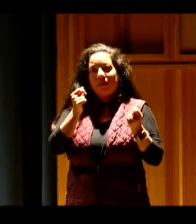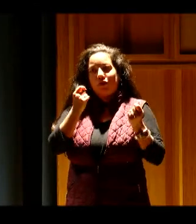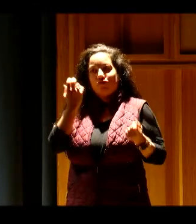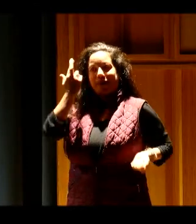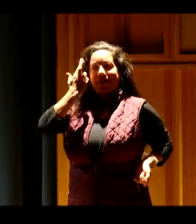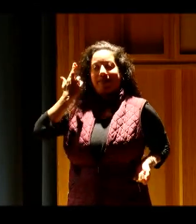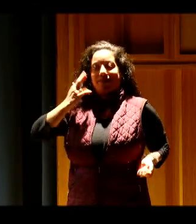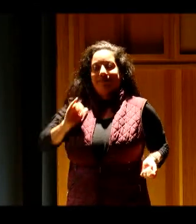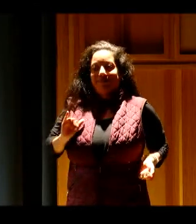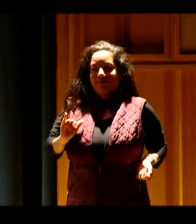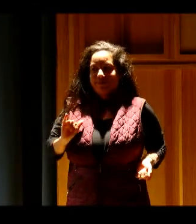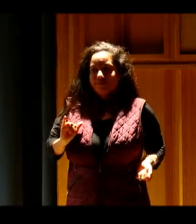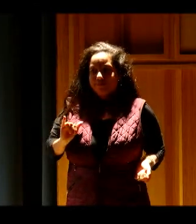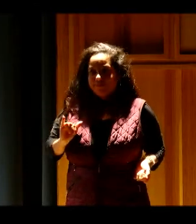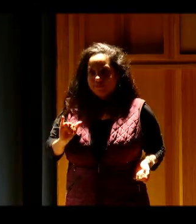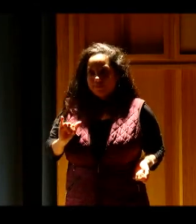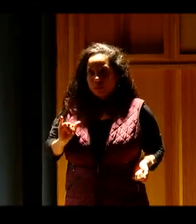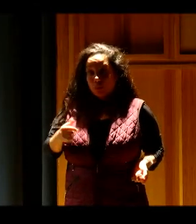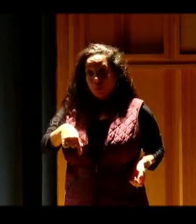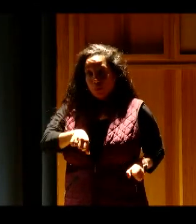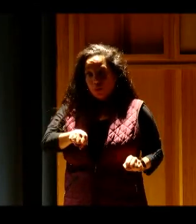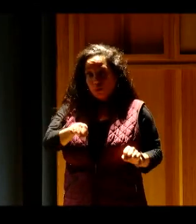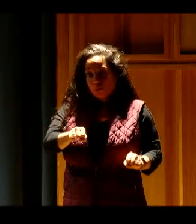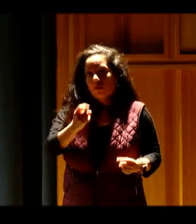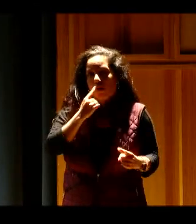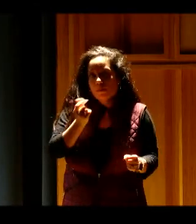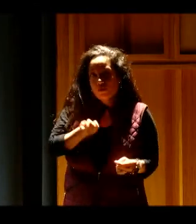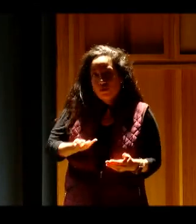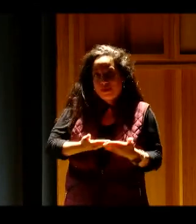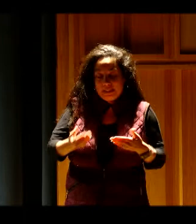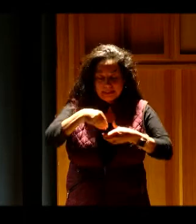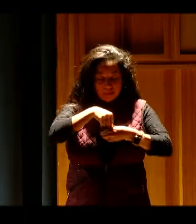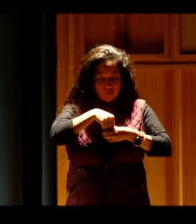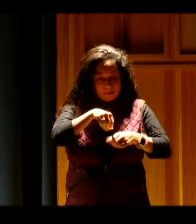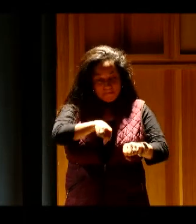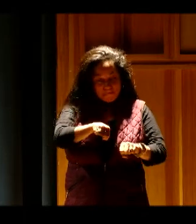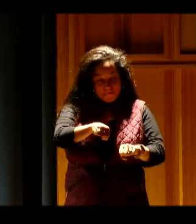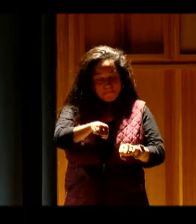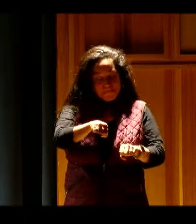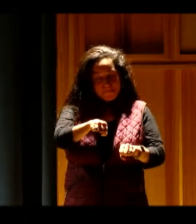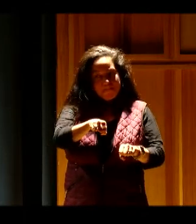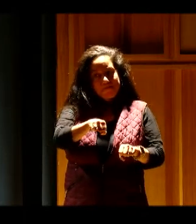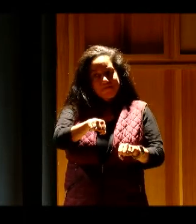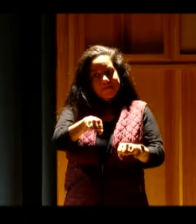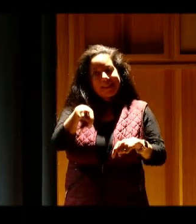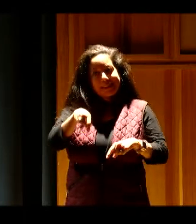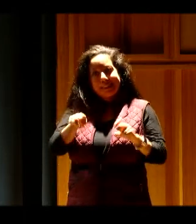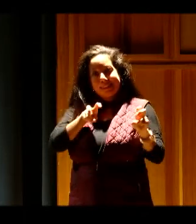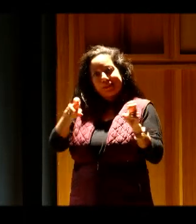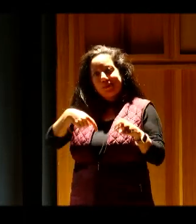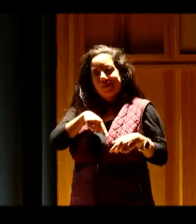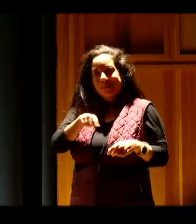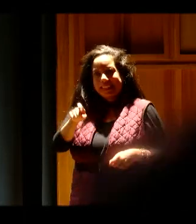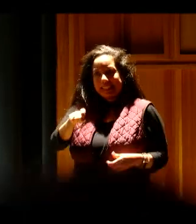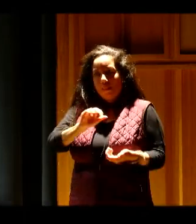well, we could accomplish some things internally that this was an issue where we needed partners and we needed